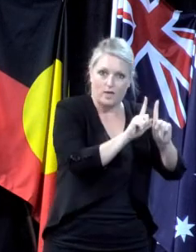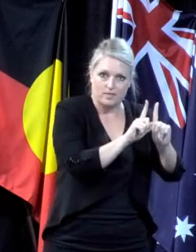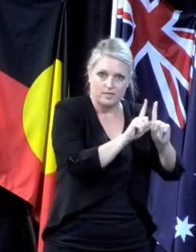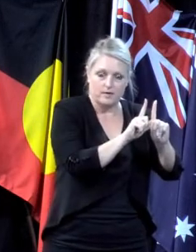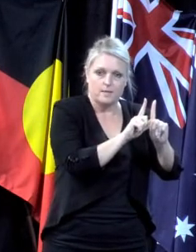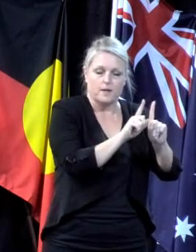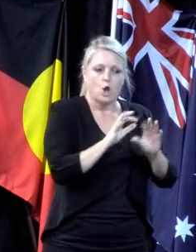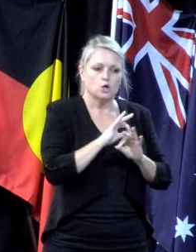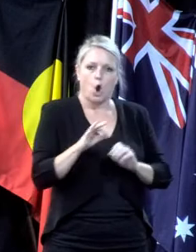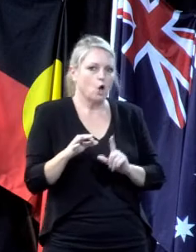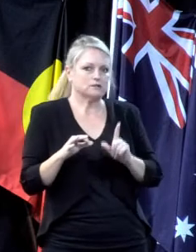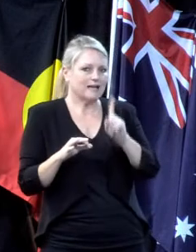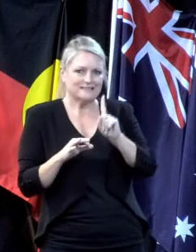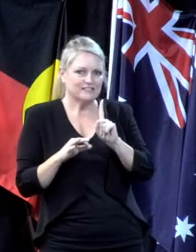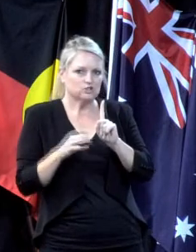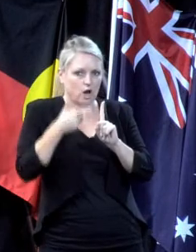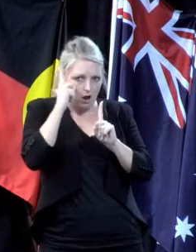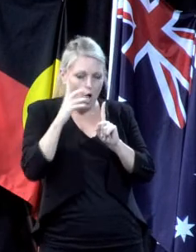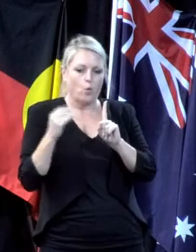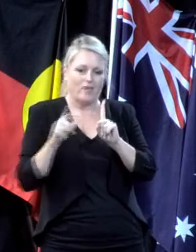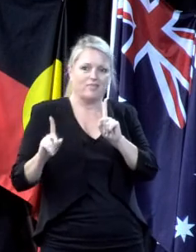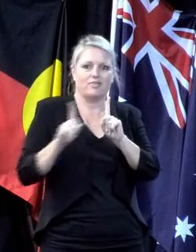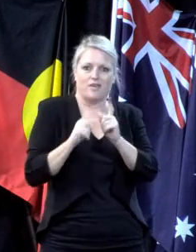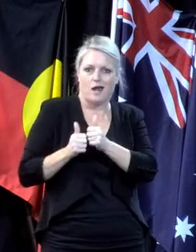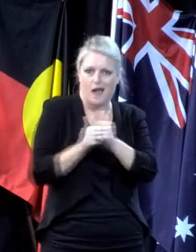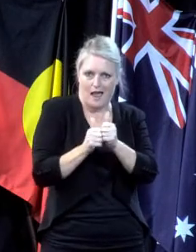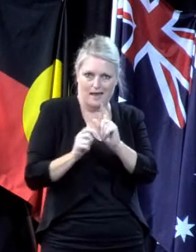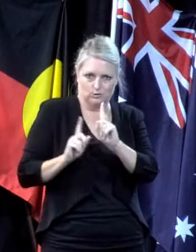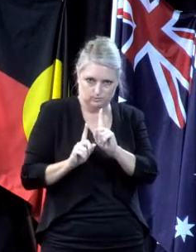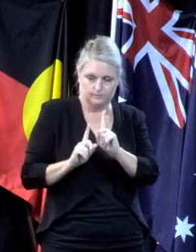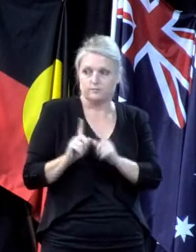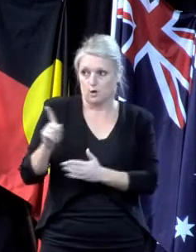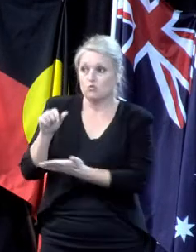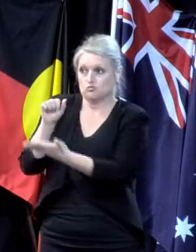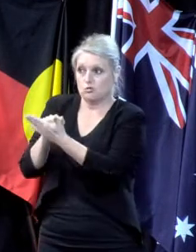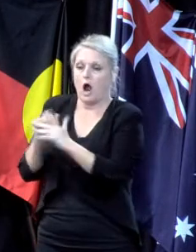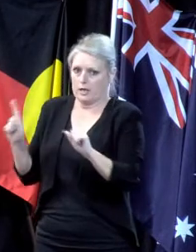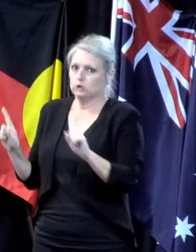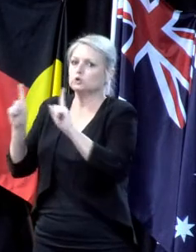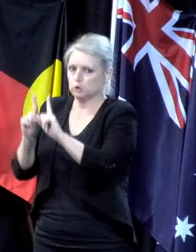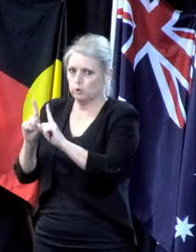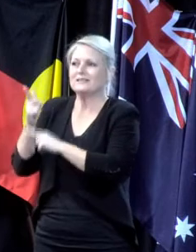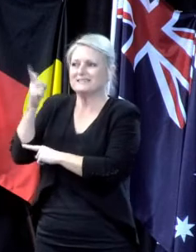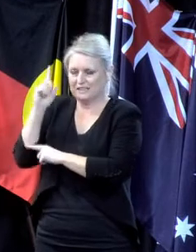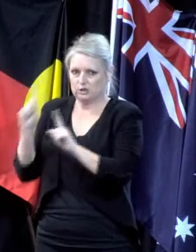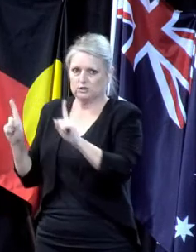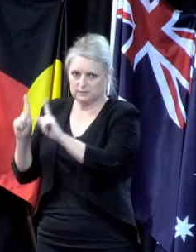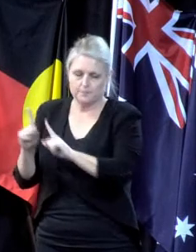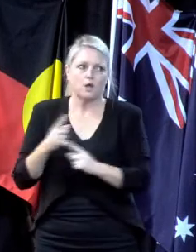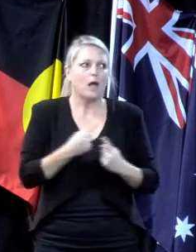Now, explain the concept of parity of teaching in a co-teaching model when you’ve got two teachers in a room as opposed to a teacher and a teacher aide, please.